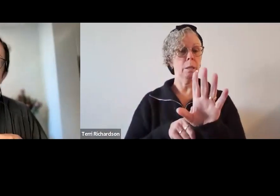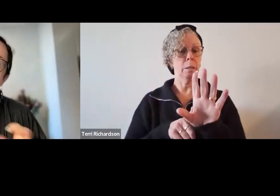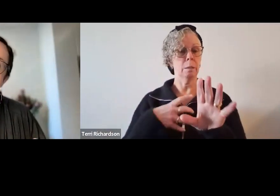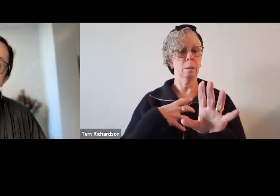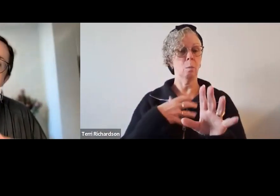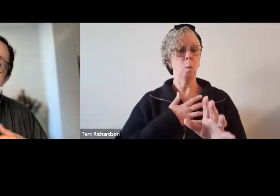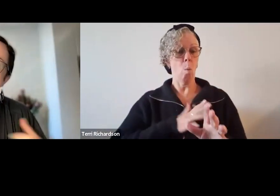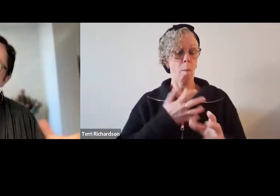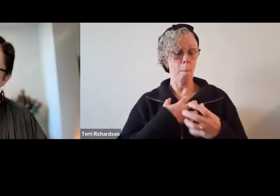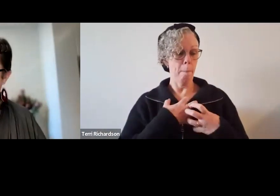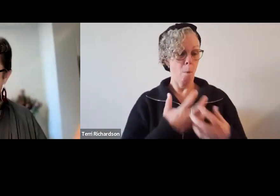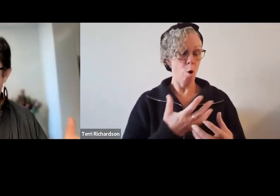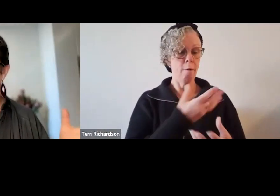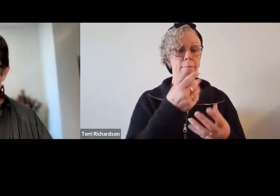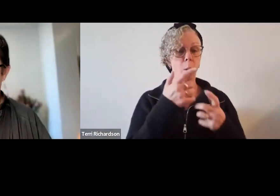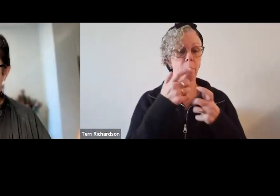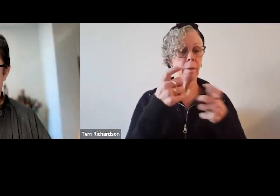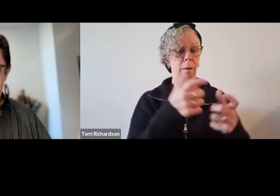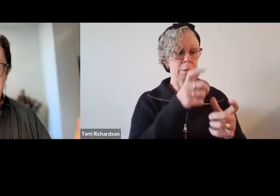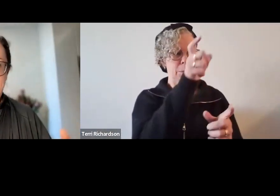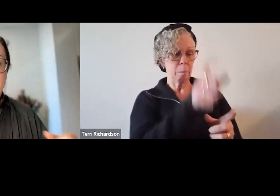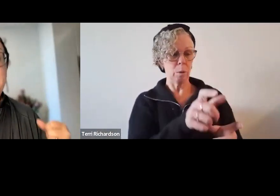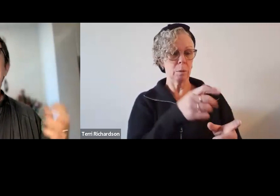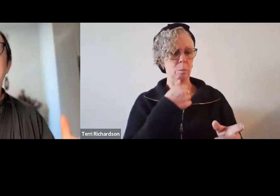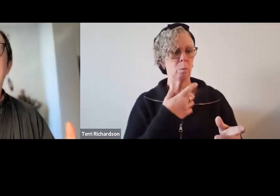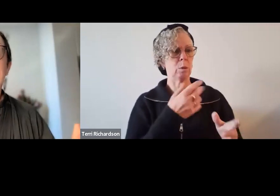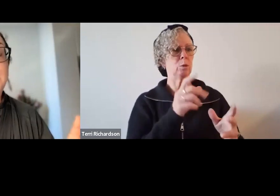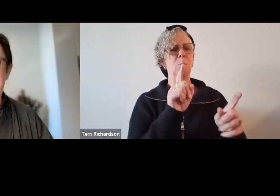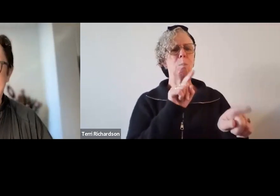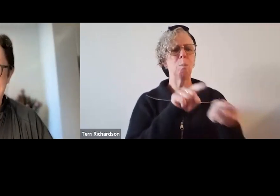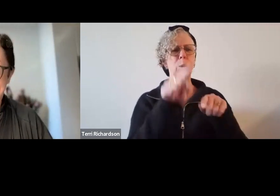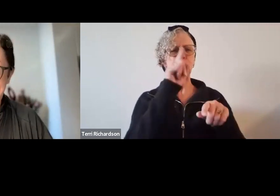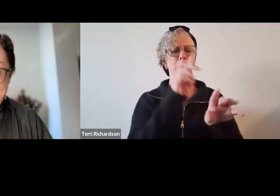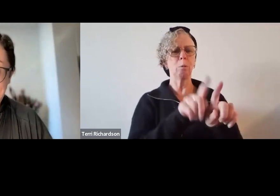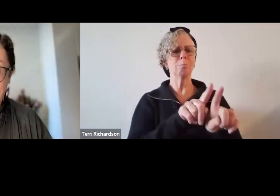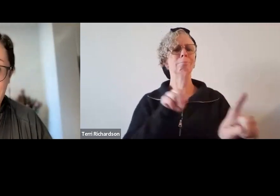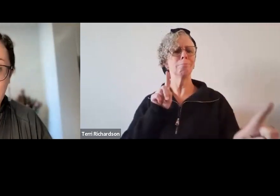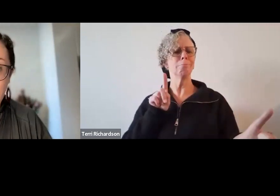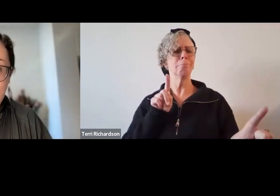we saw many step back instead of stepping up, which is completely understandable on one